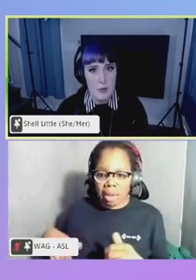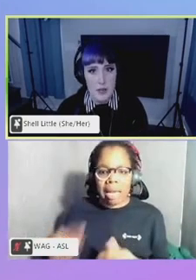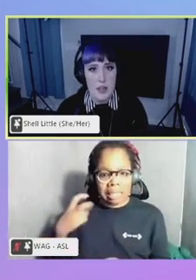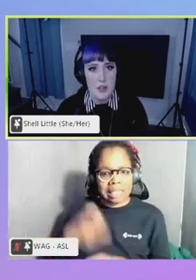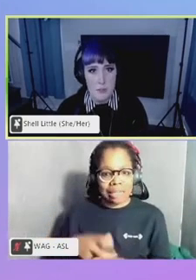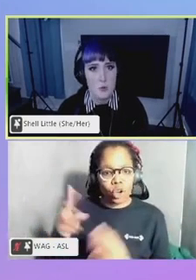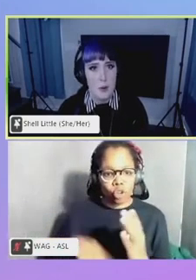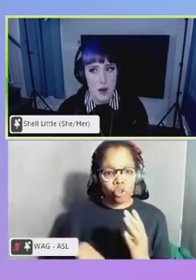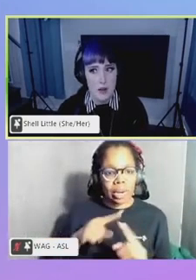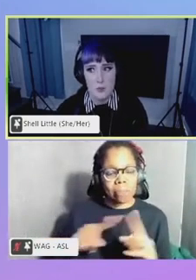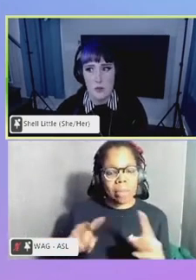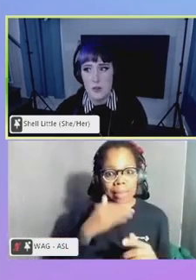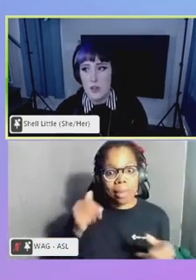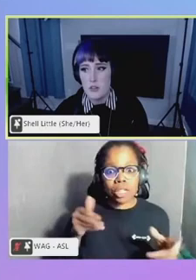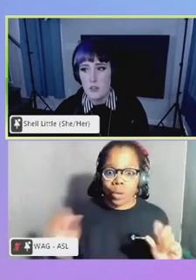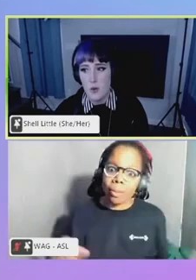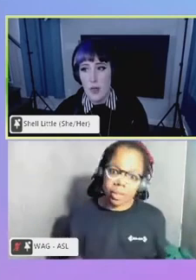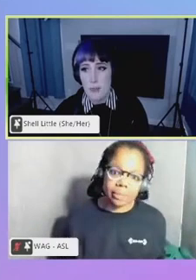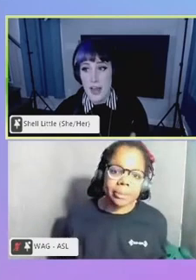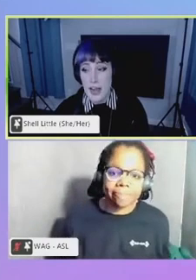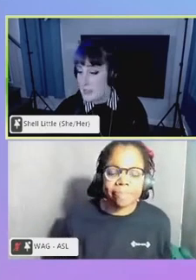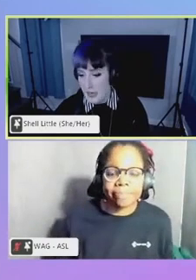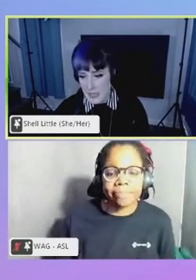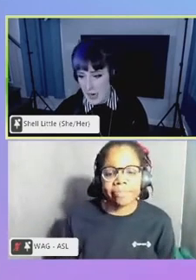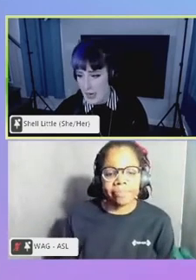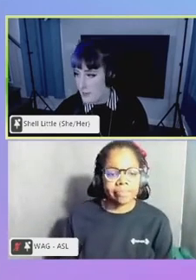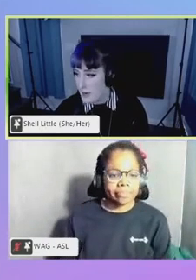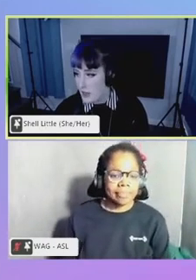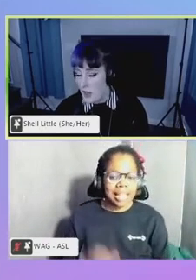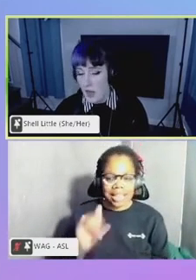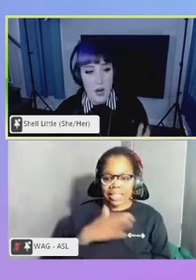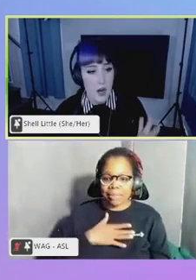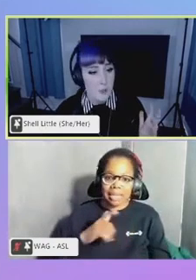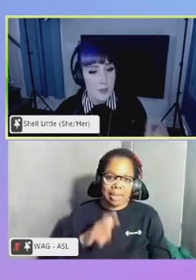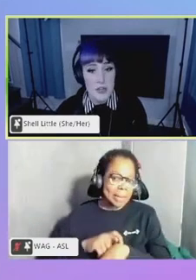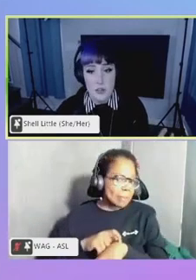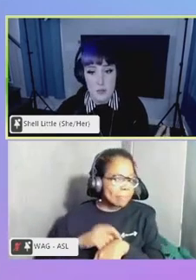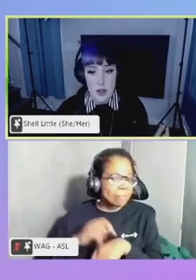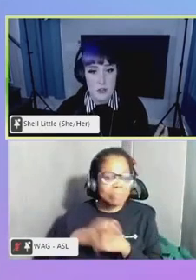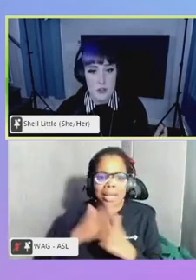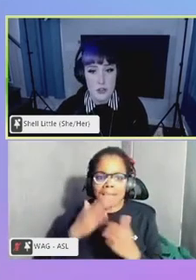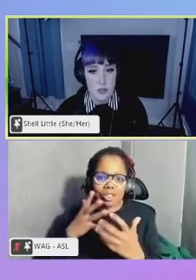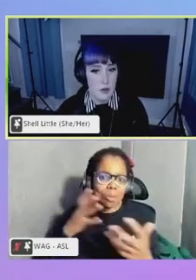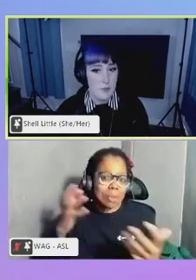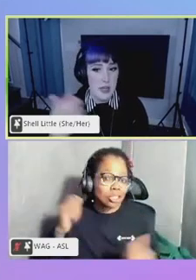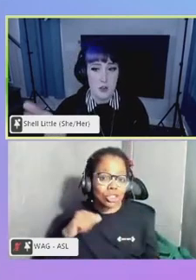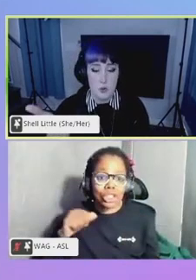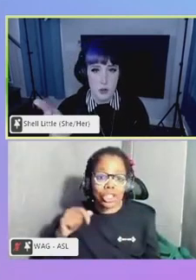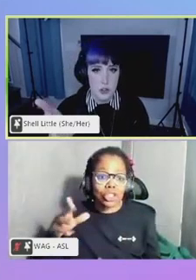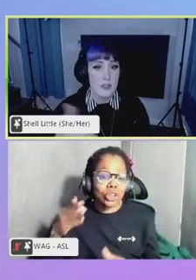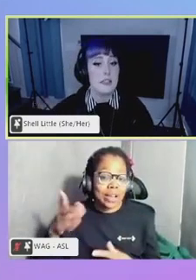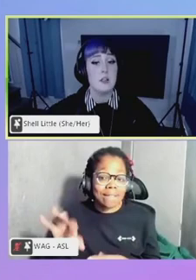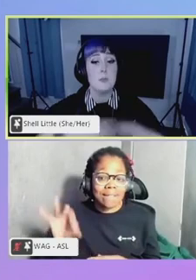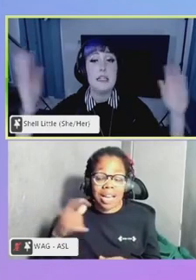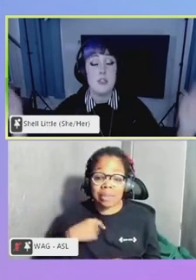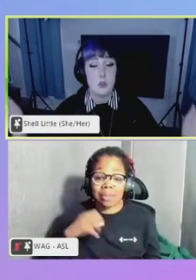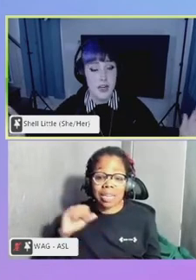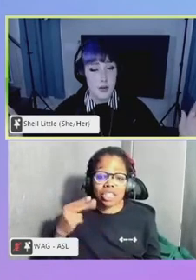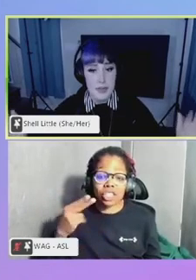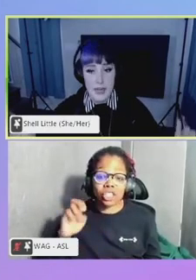has ever interested you, I would love your support. You can check that out. And leave your email so